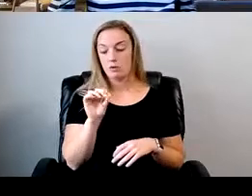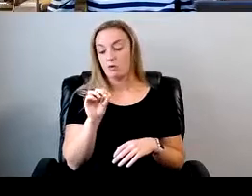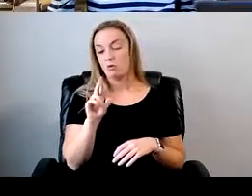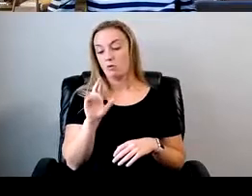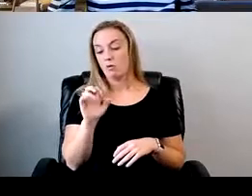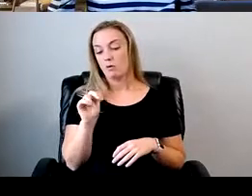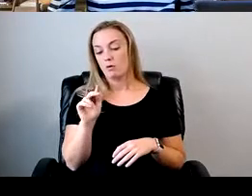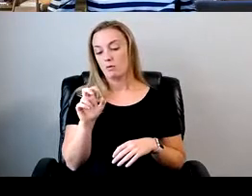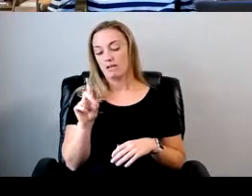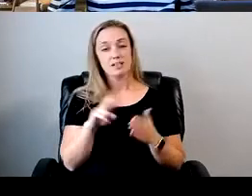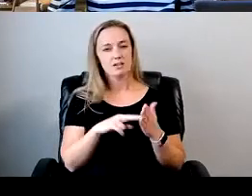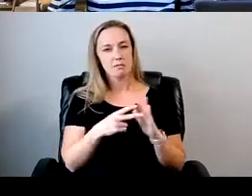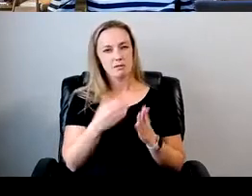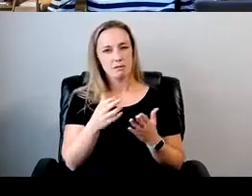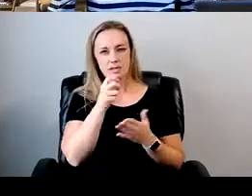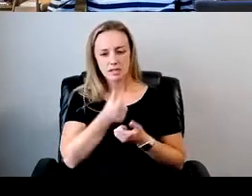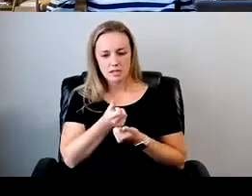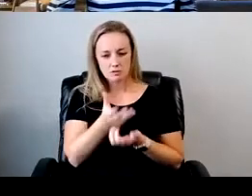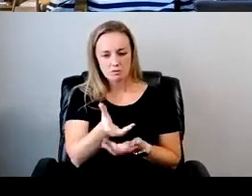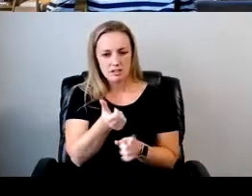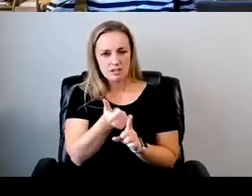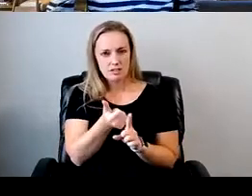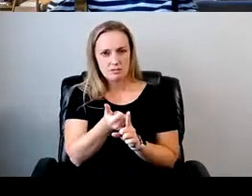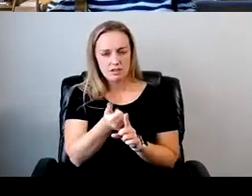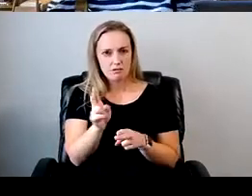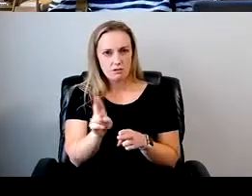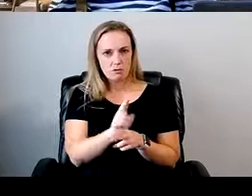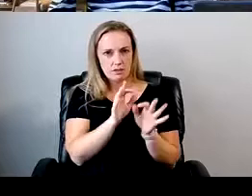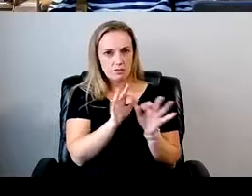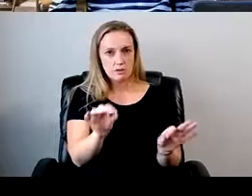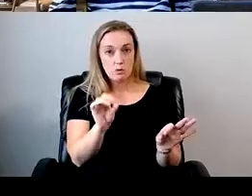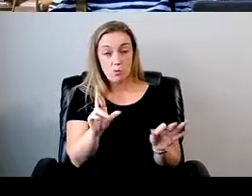through language or assistive technology? I just want to, I'm not sure